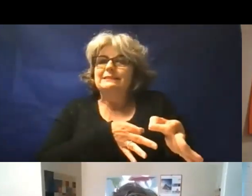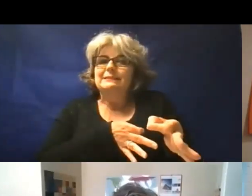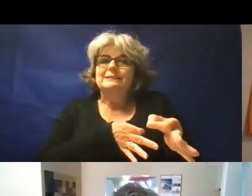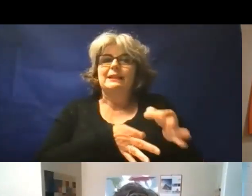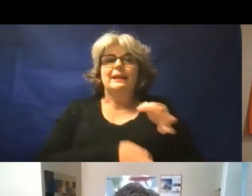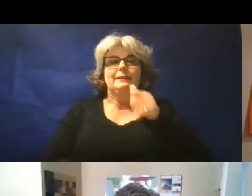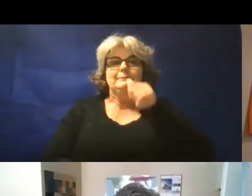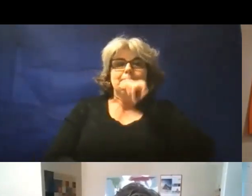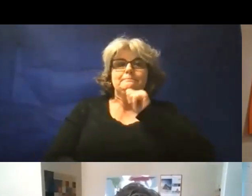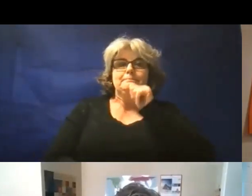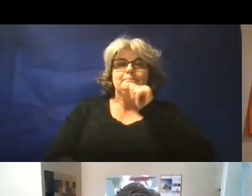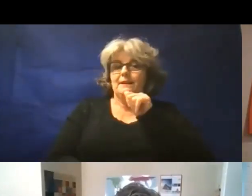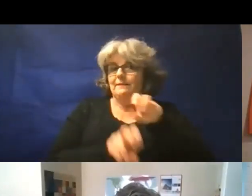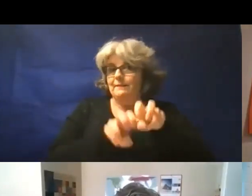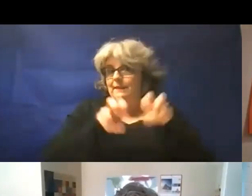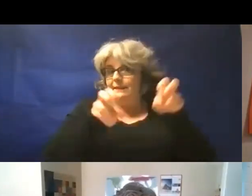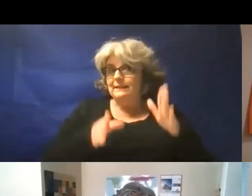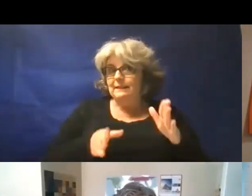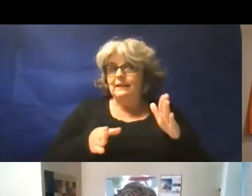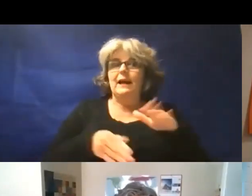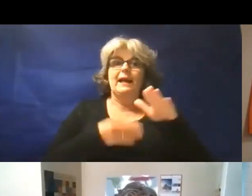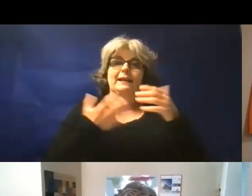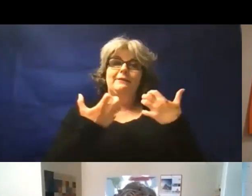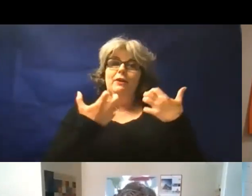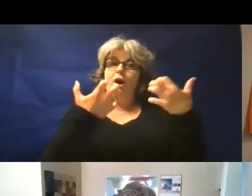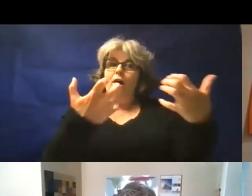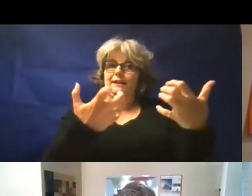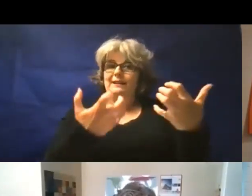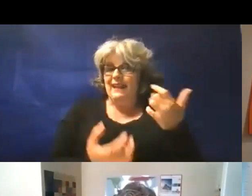they're able to stay great and of our audience but I think there are some questions we'd love